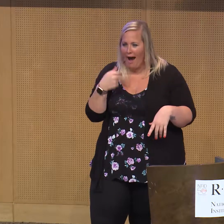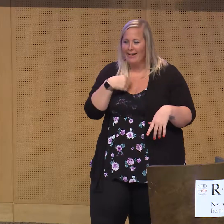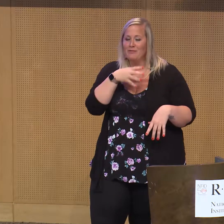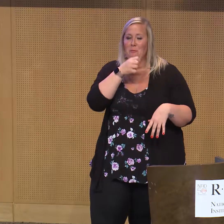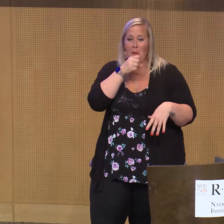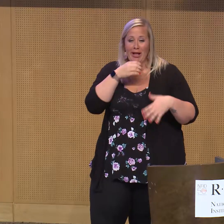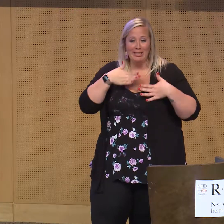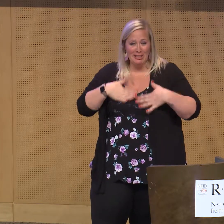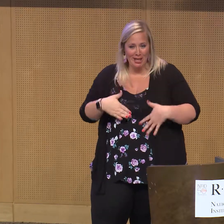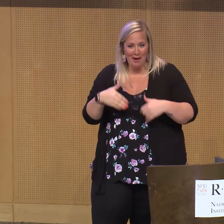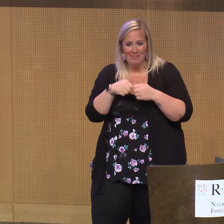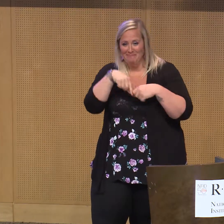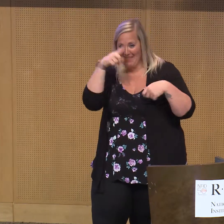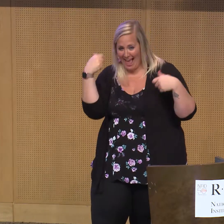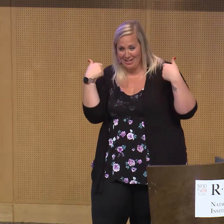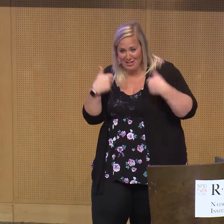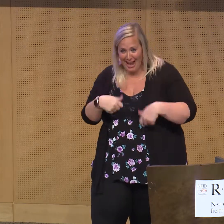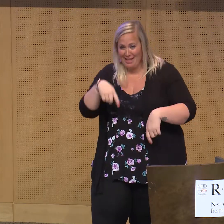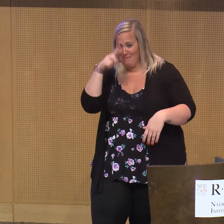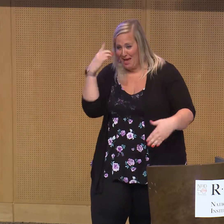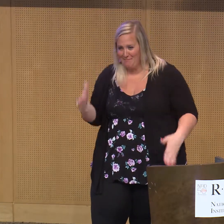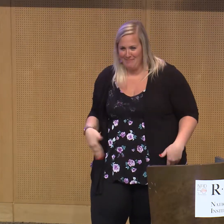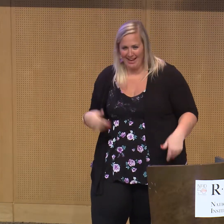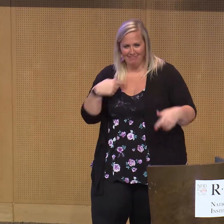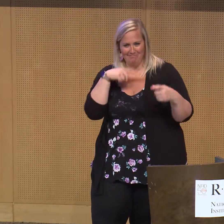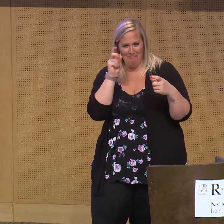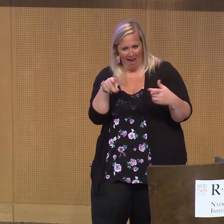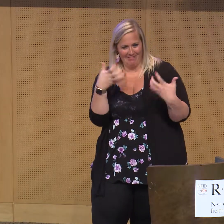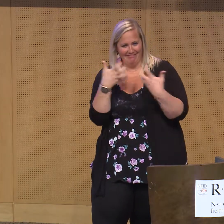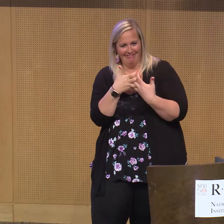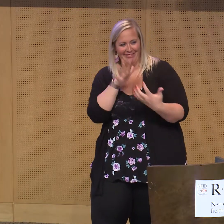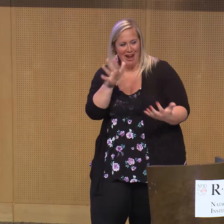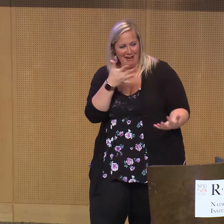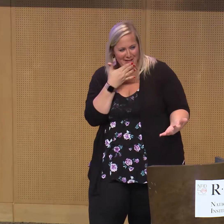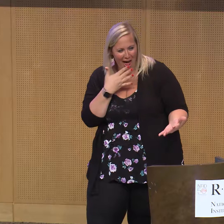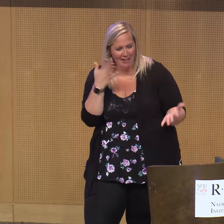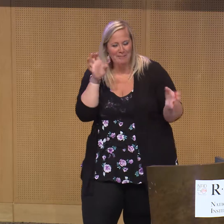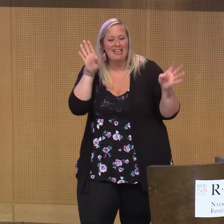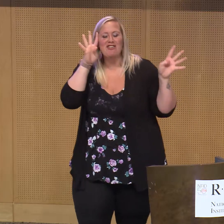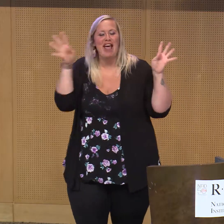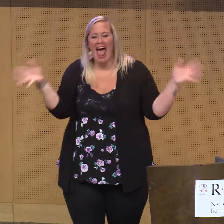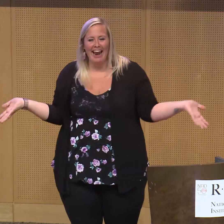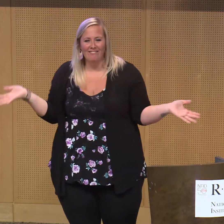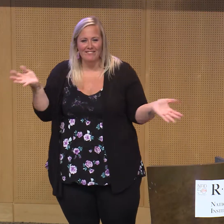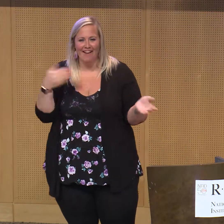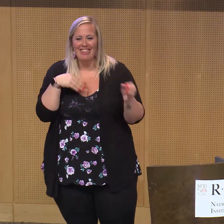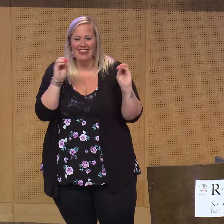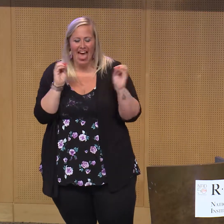So for the interview, I decided to wear an orange shirt with a black jacket and black pants to match the company colors.